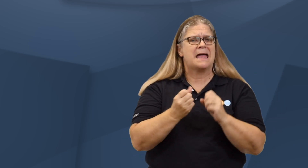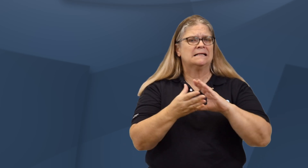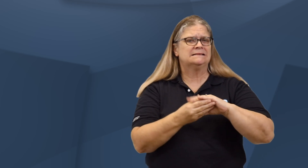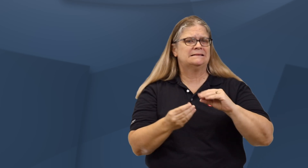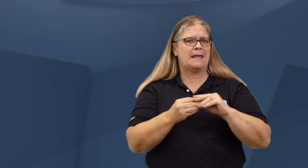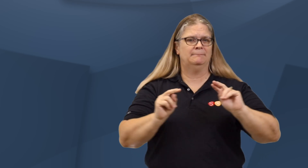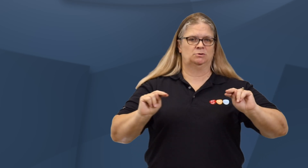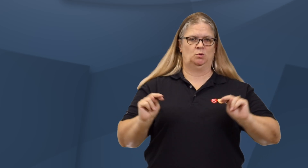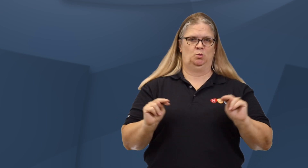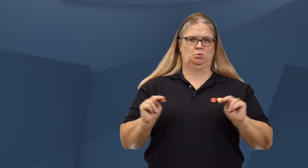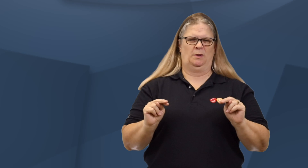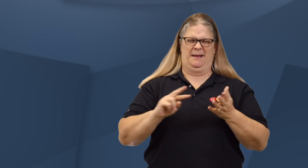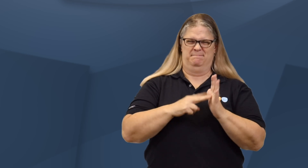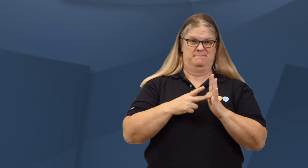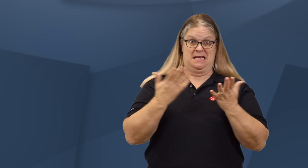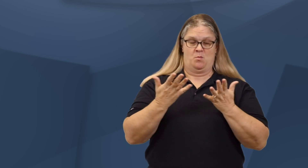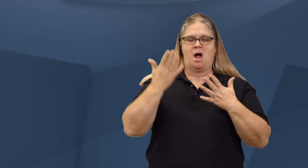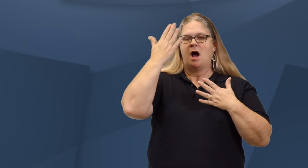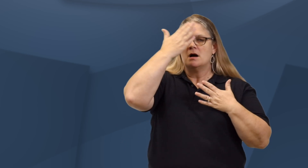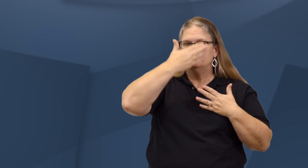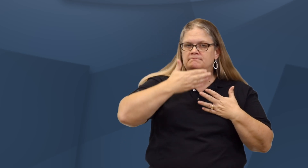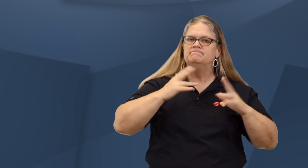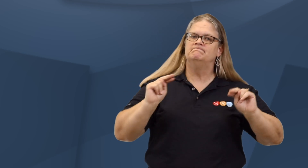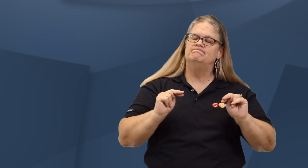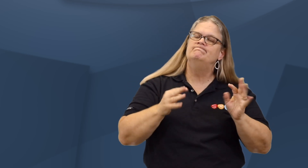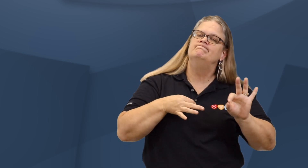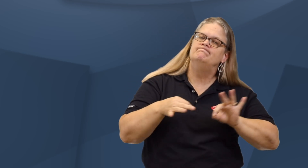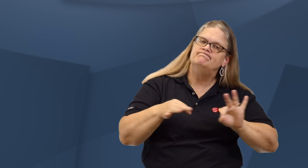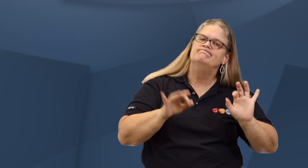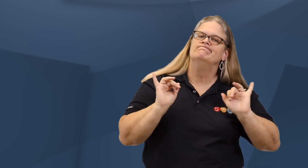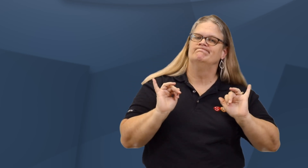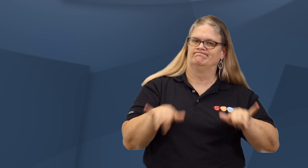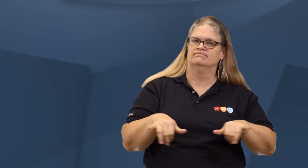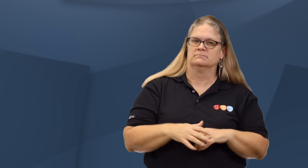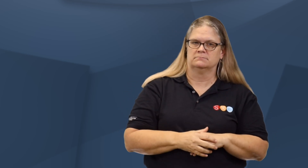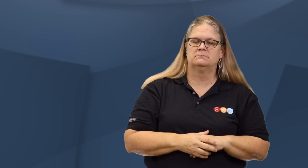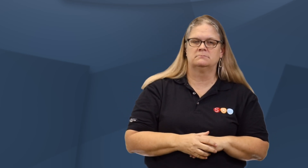Make statements in a neutral manner, meaning having a flat affect and explaining in an unbiased way.